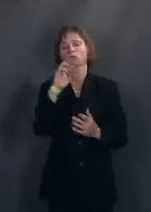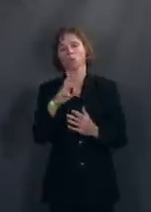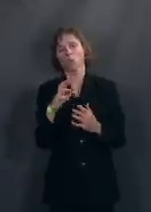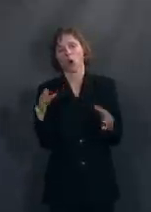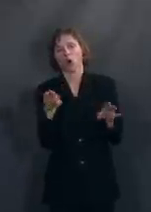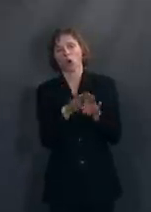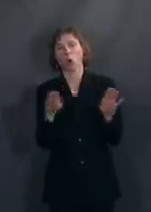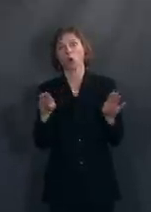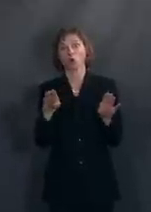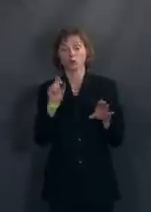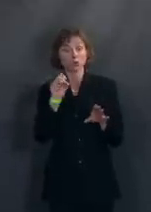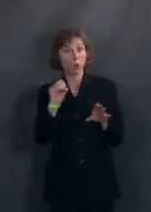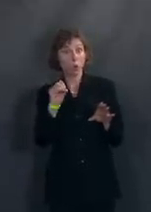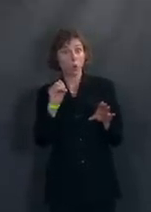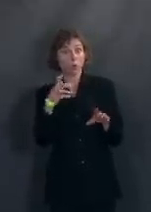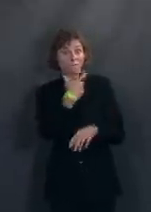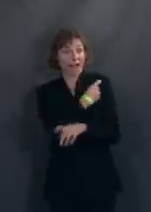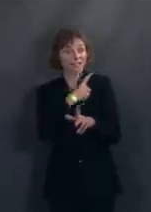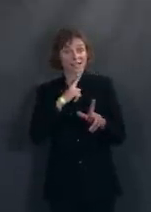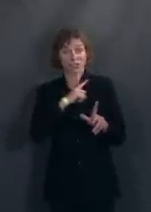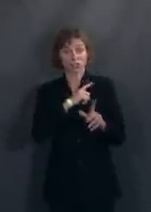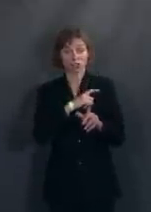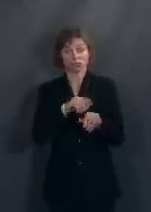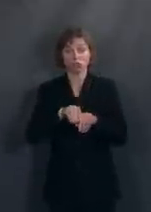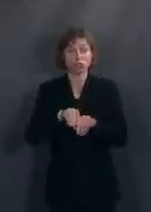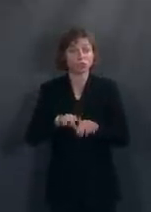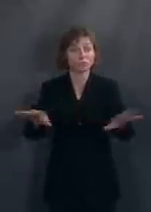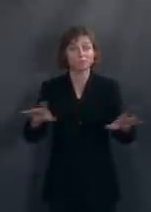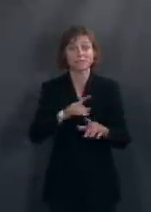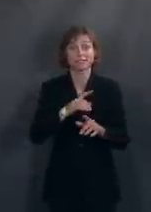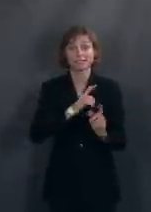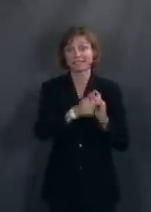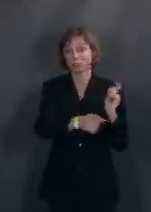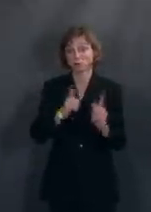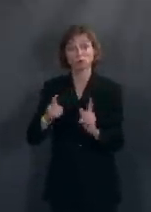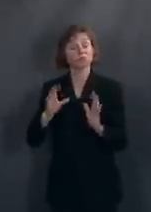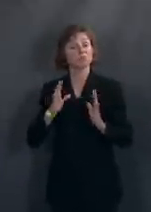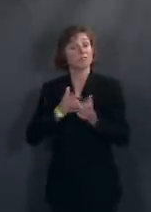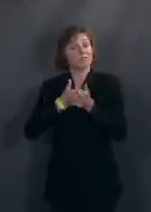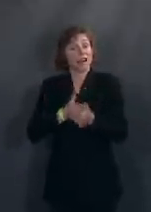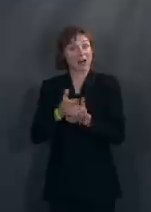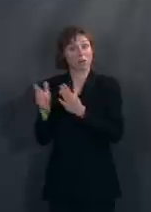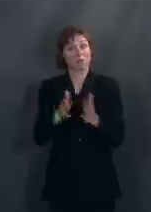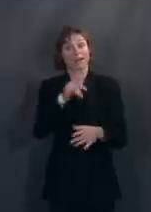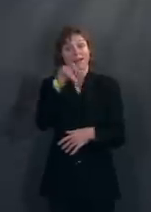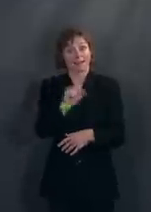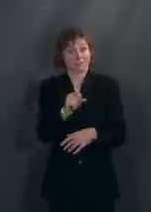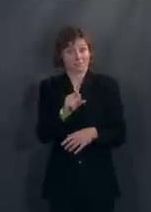that's all worked as planned, despite the challenges of the weather in terms of individual vaccination sites